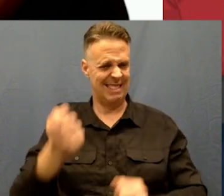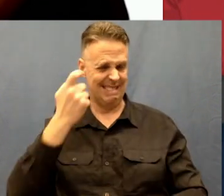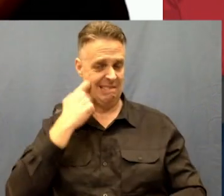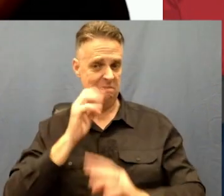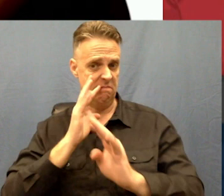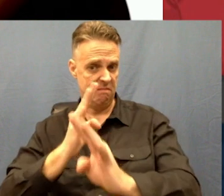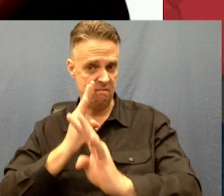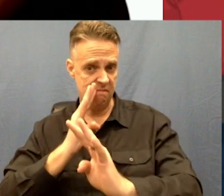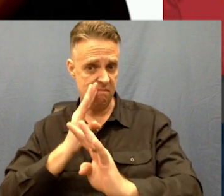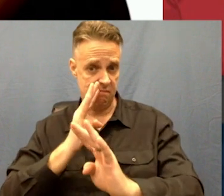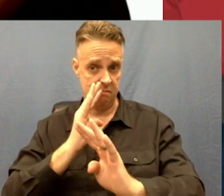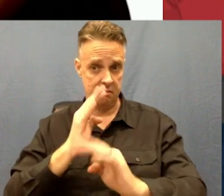INTERPRETING WHAT LAURA JUST SHARED WITH US.